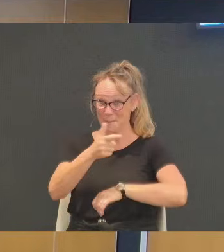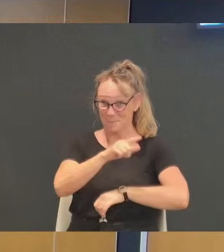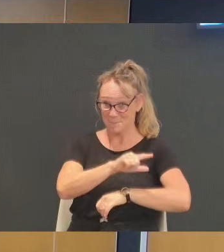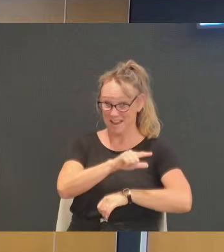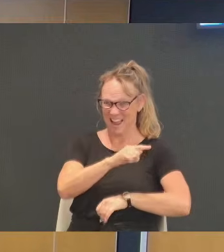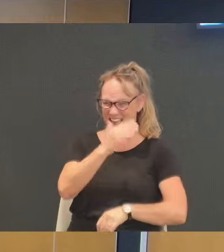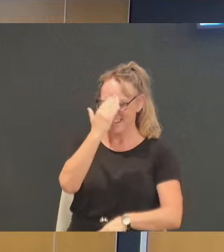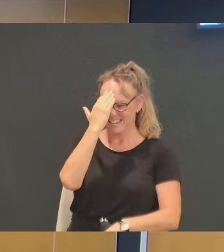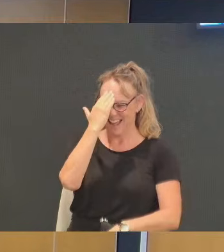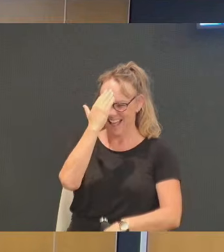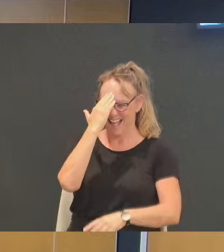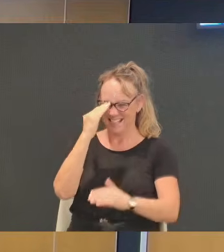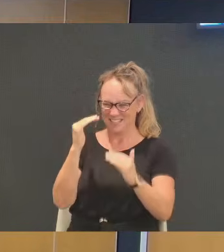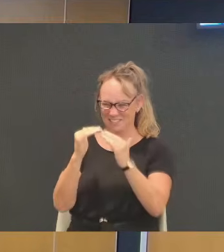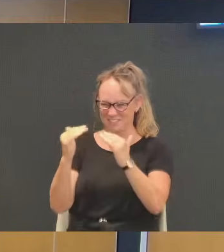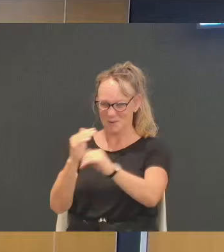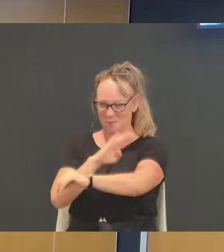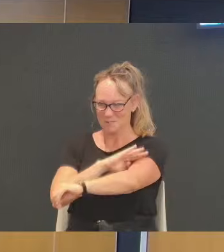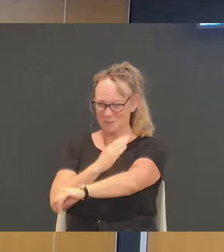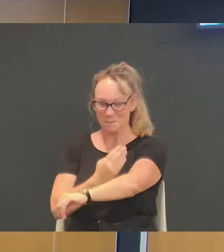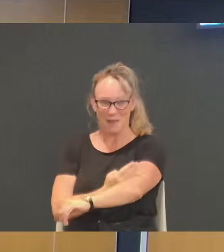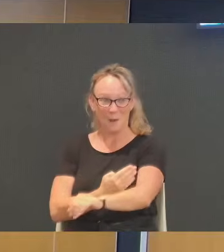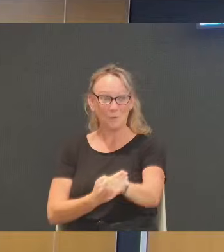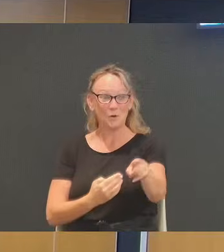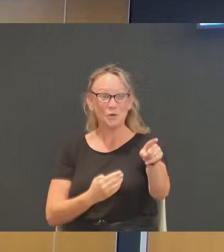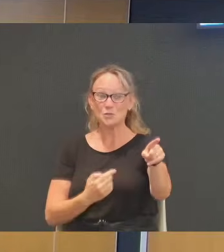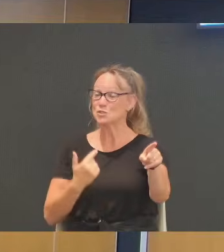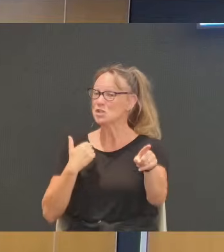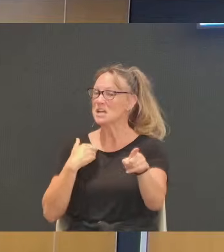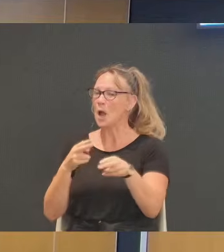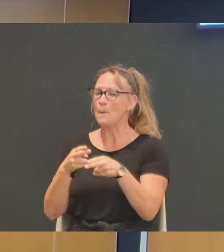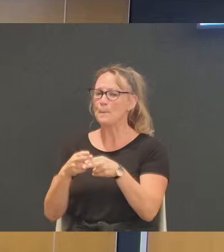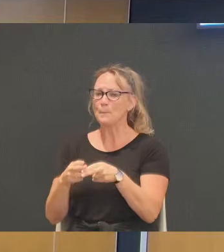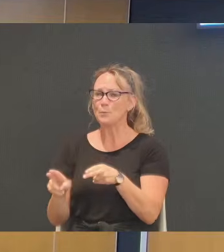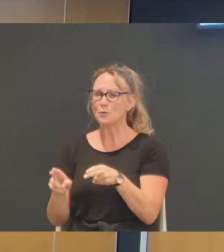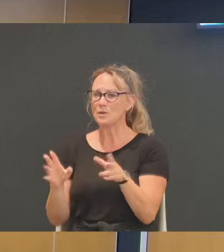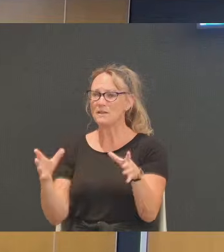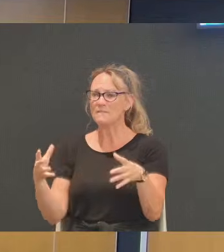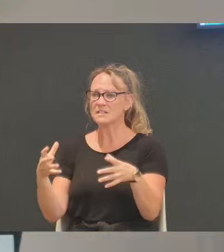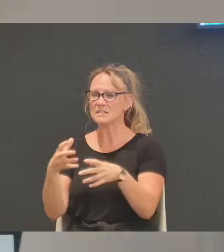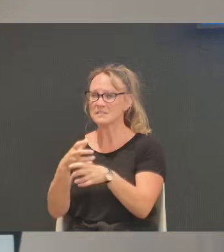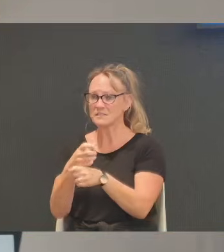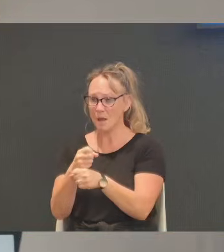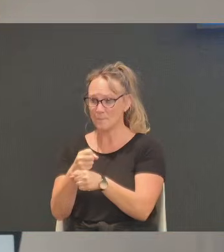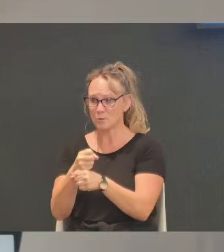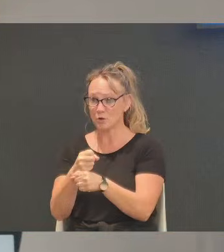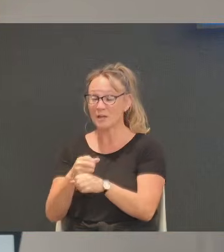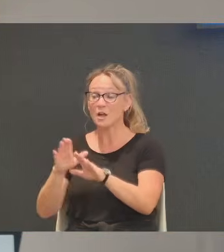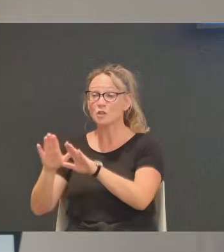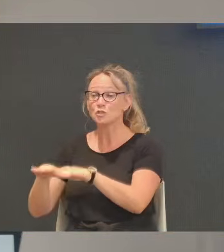just going to give you a brief little summary of what the children's levy is all about. Um,